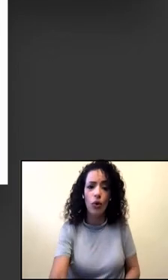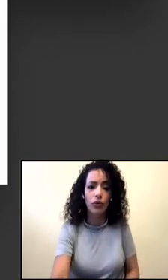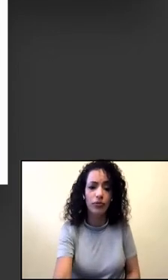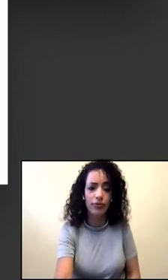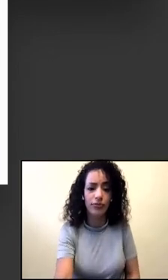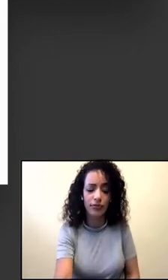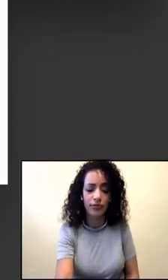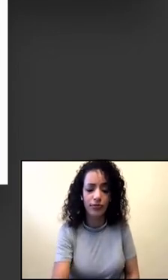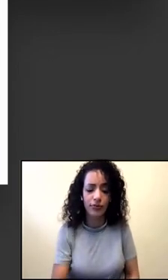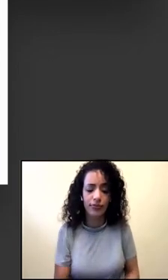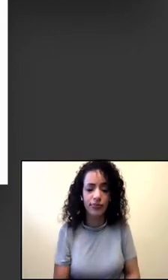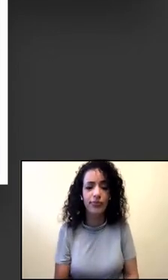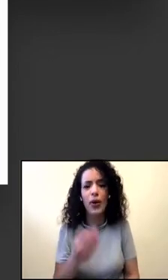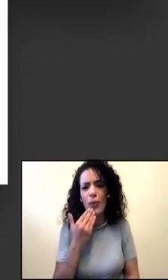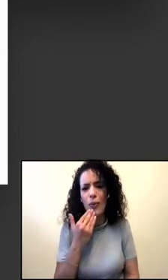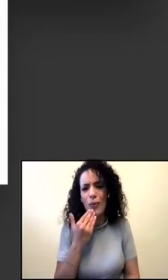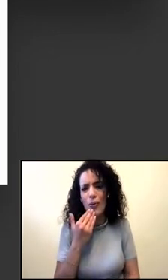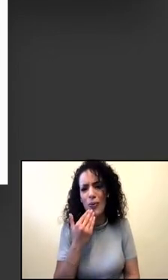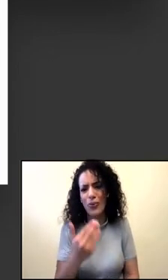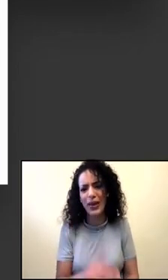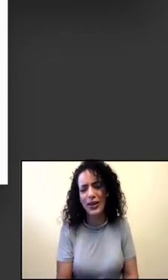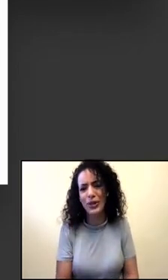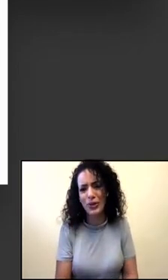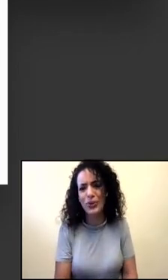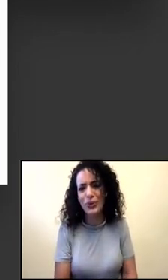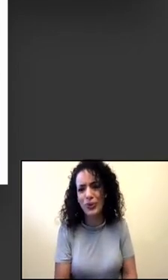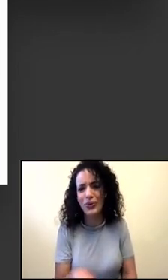Thank you so much Asma, I love that. The kind of oral history is portable history.